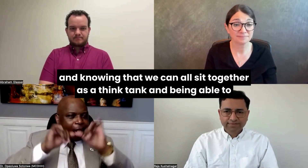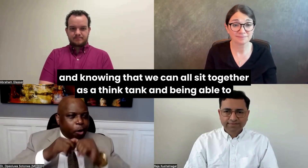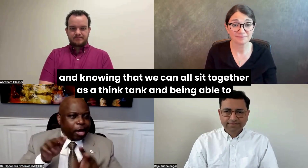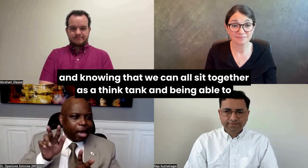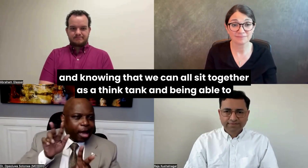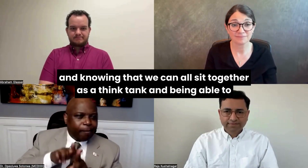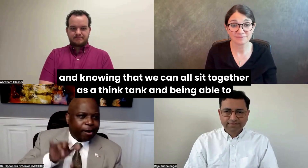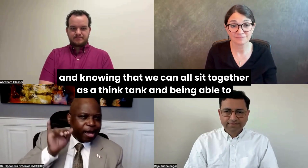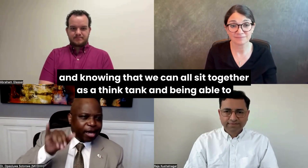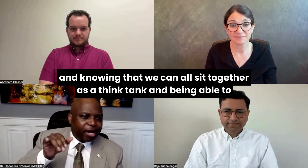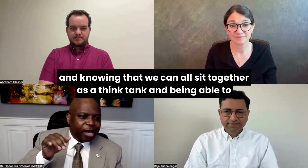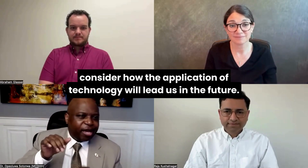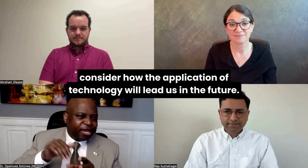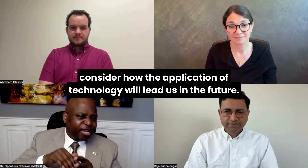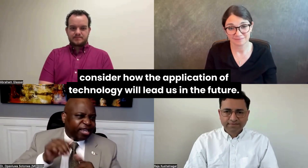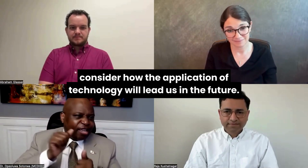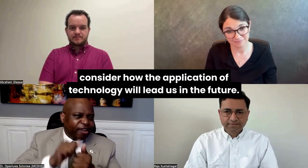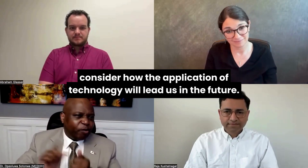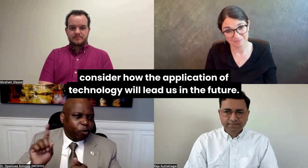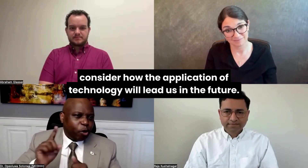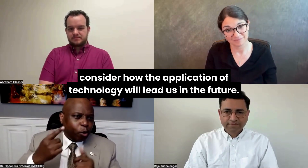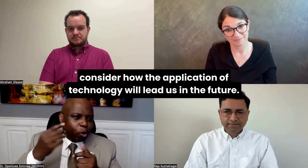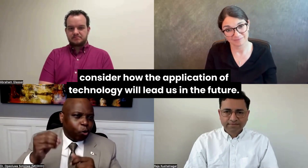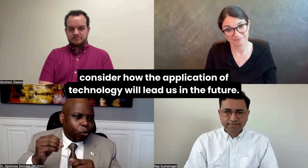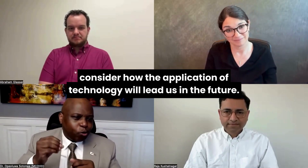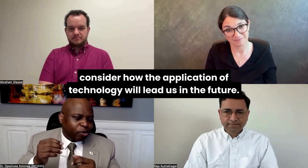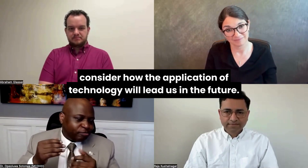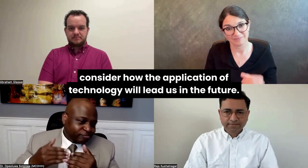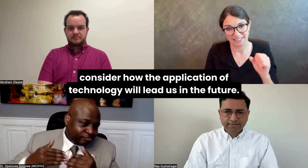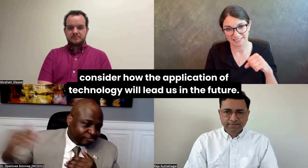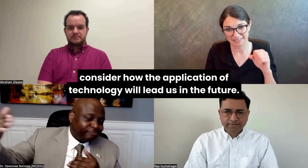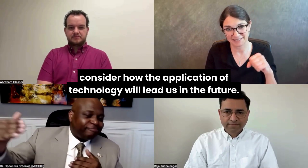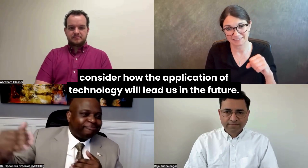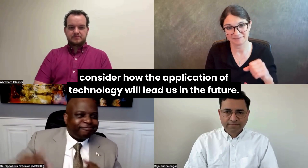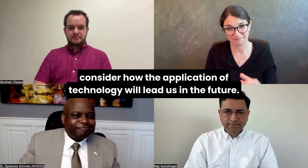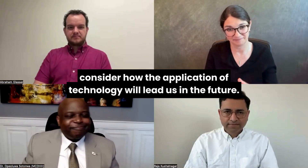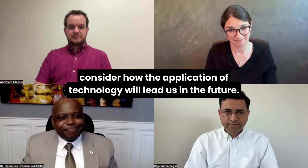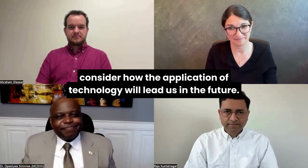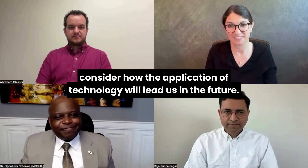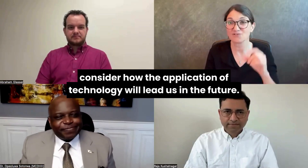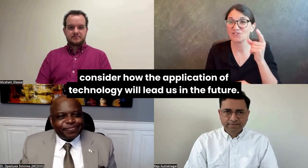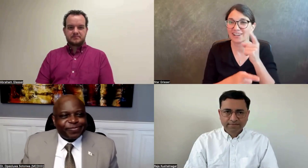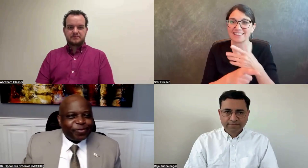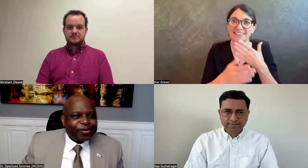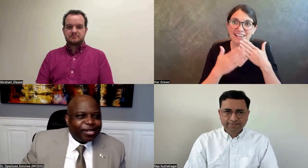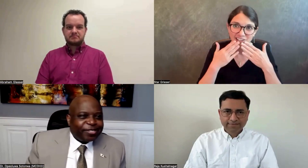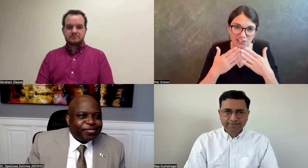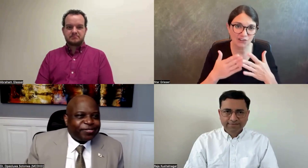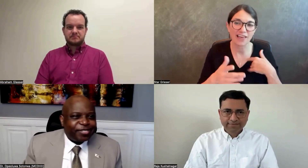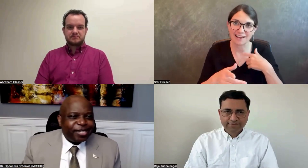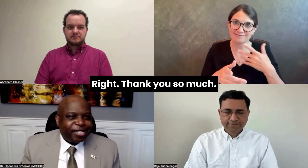consider how the application of technology will lead us in the future. Right. Thank you so much.